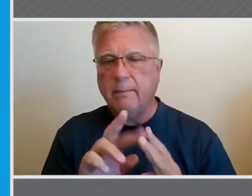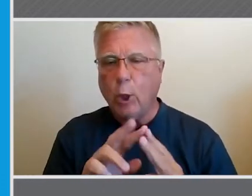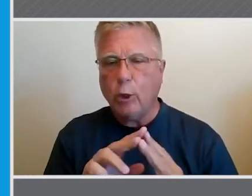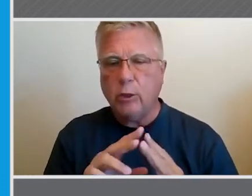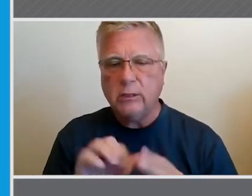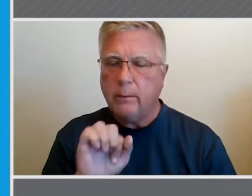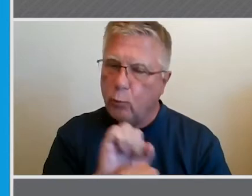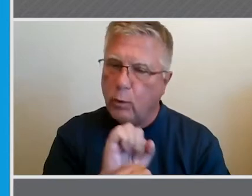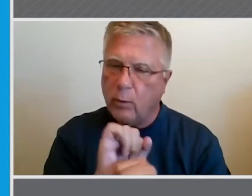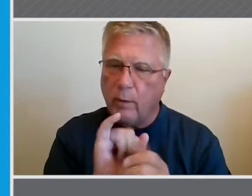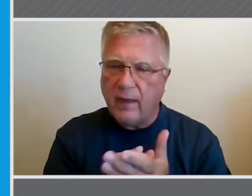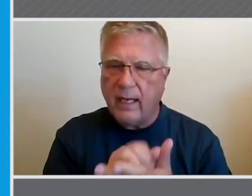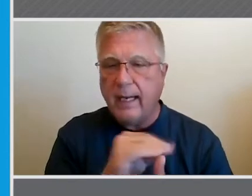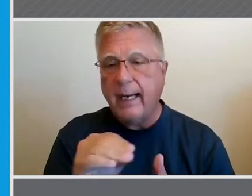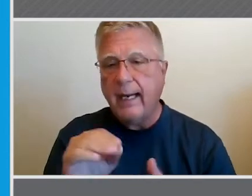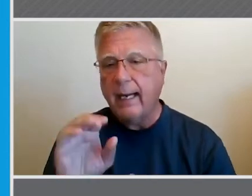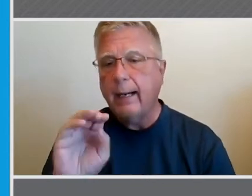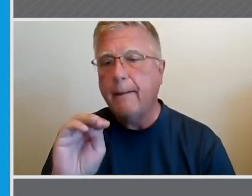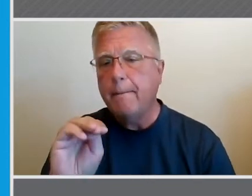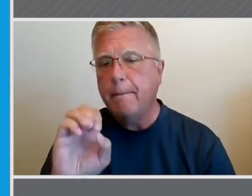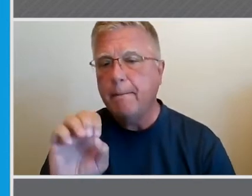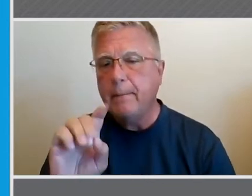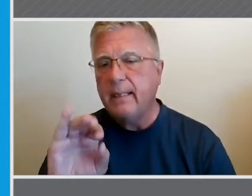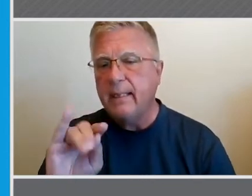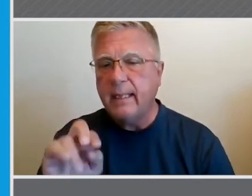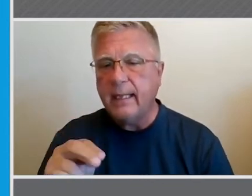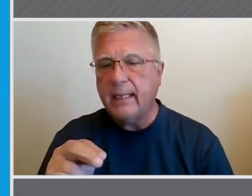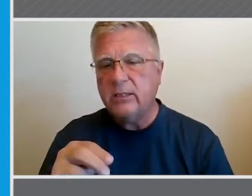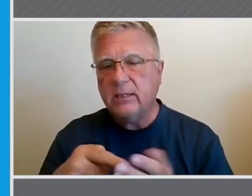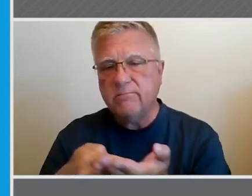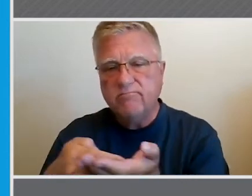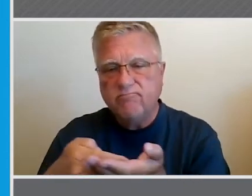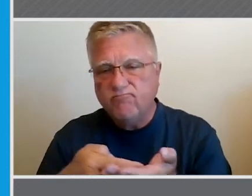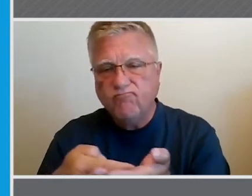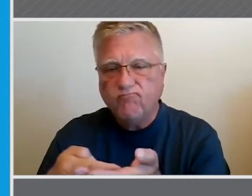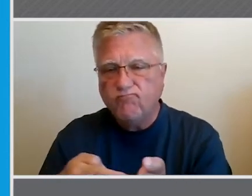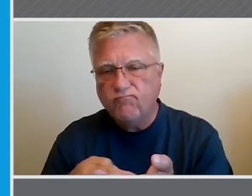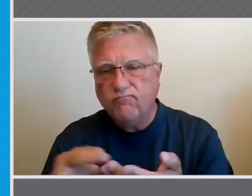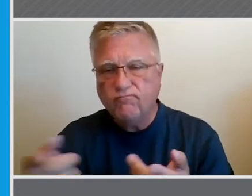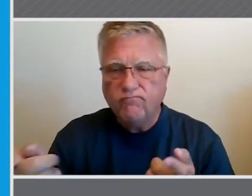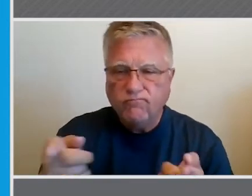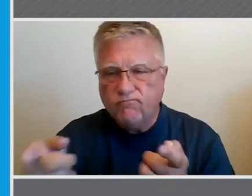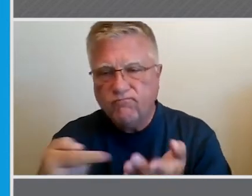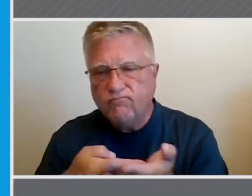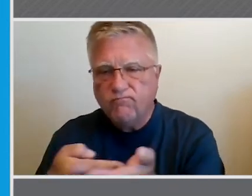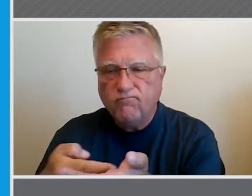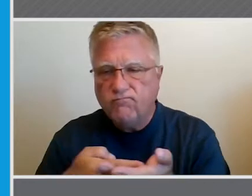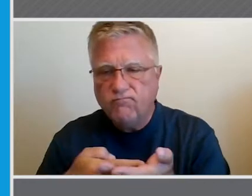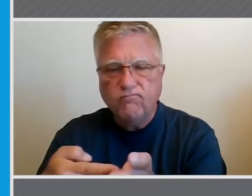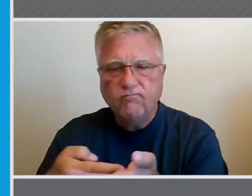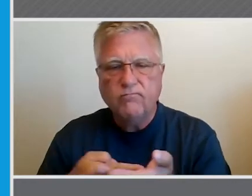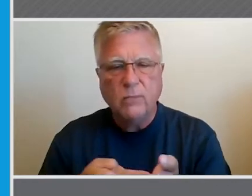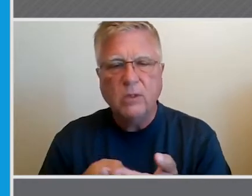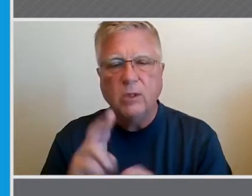And also mediation mediation, that is by just nice and Pittsburgh has used a portion of